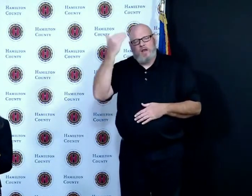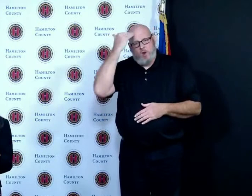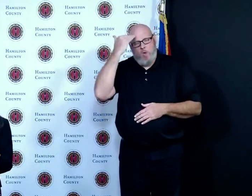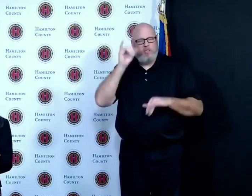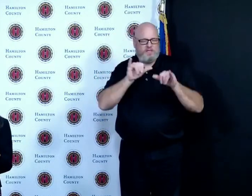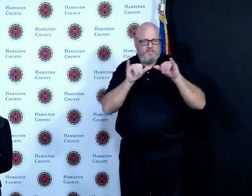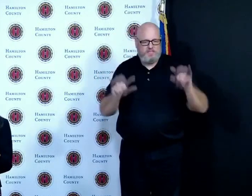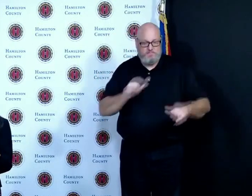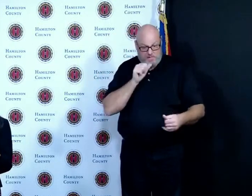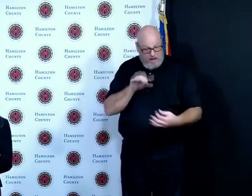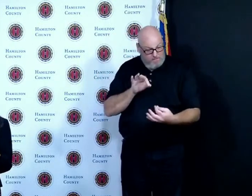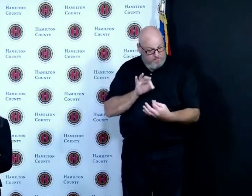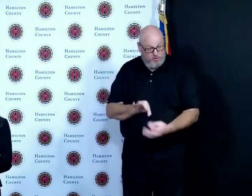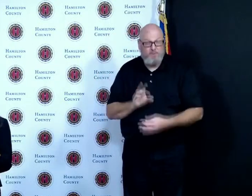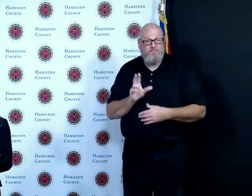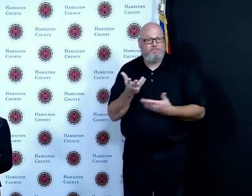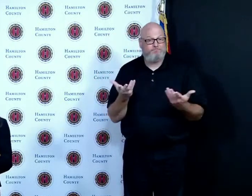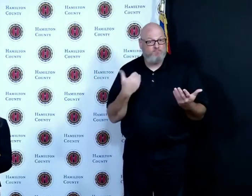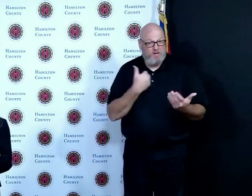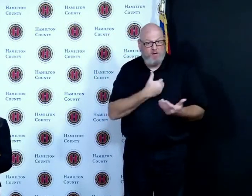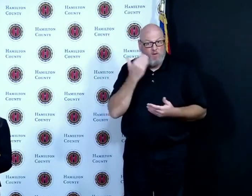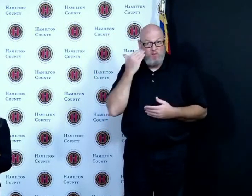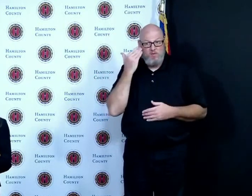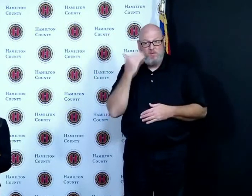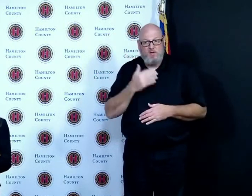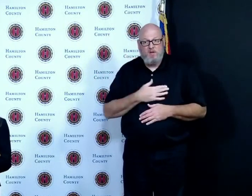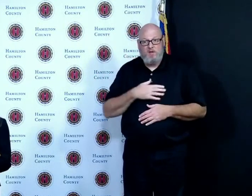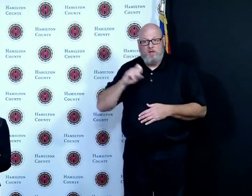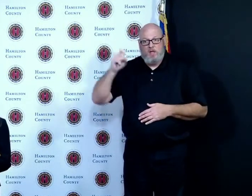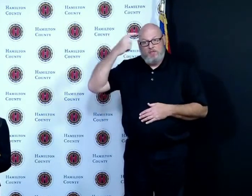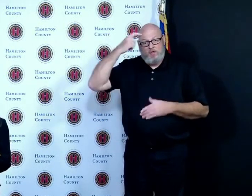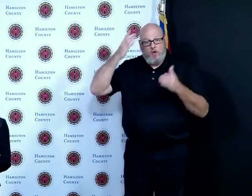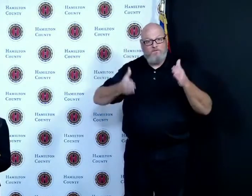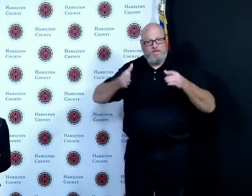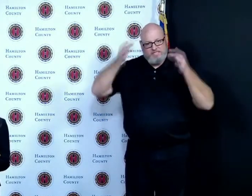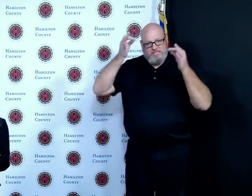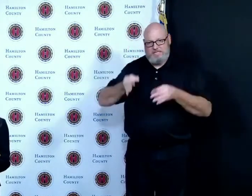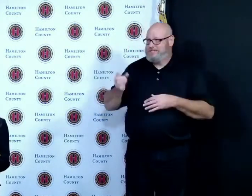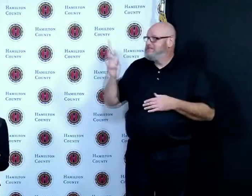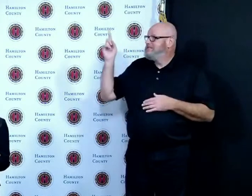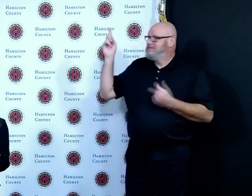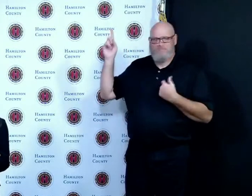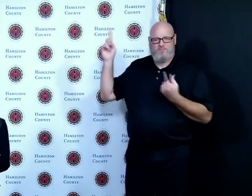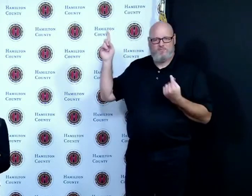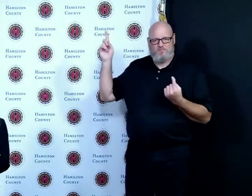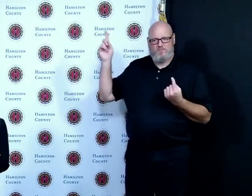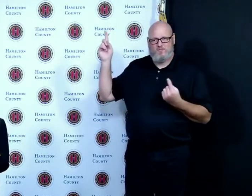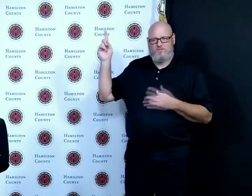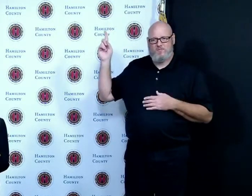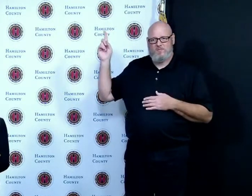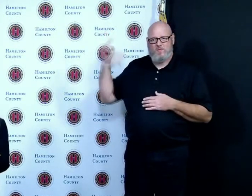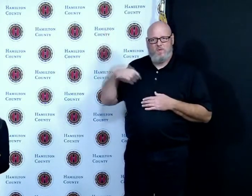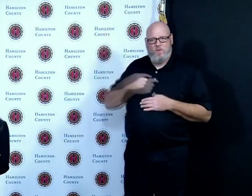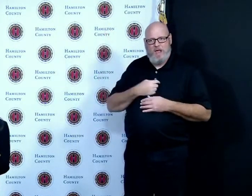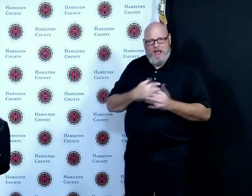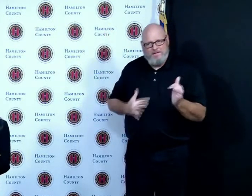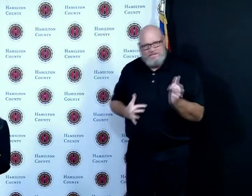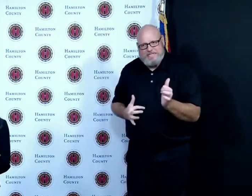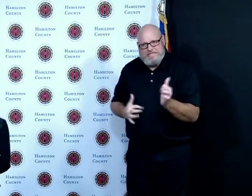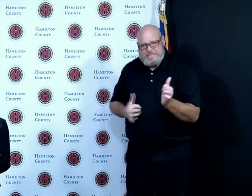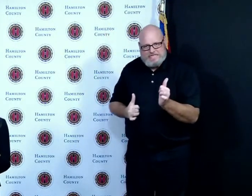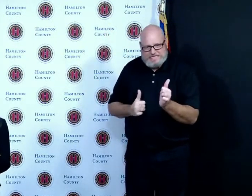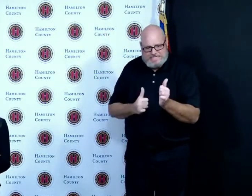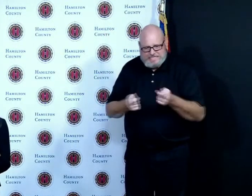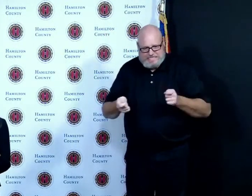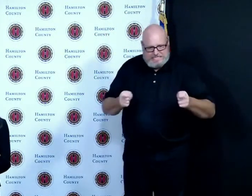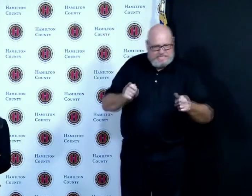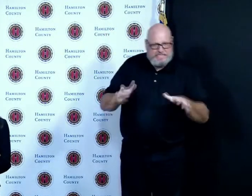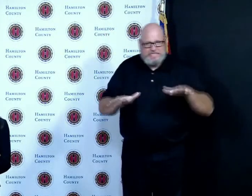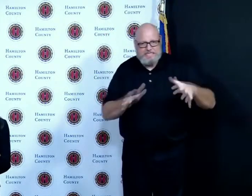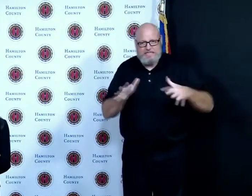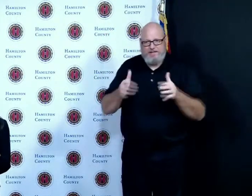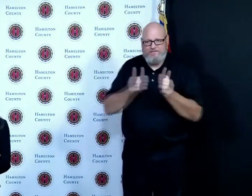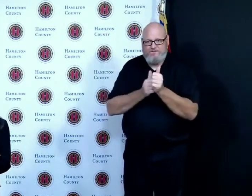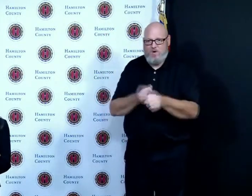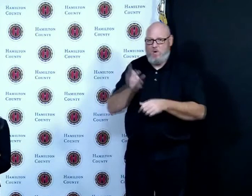yesterday and the collaboration that's going to occur as a result of that so so thanks again